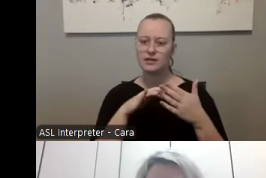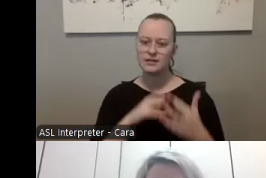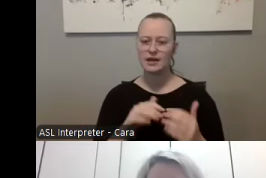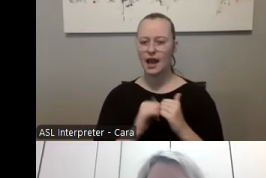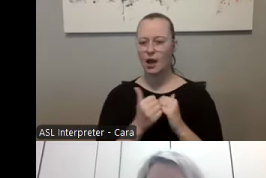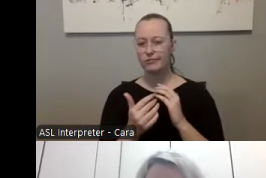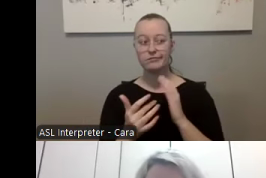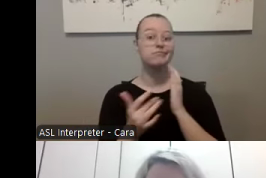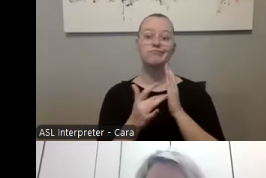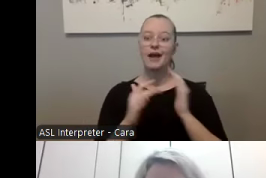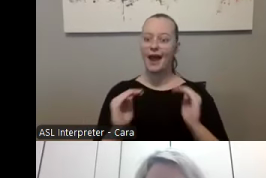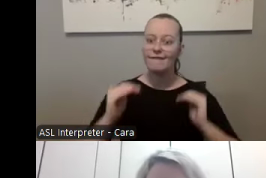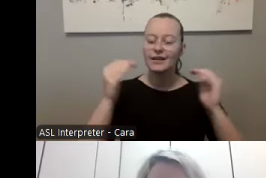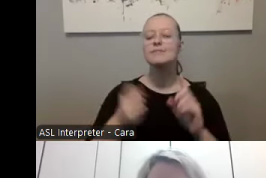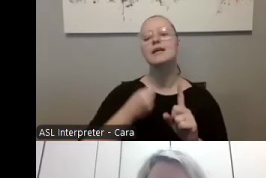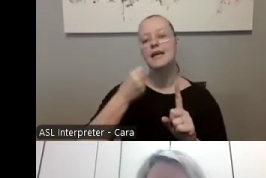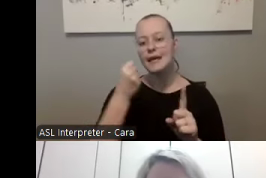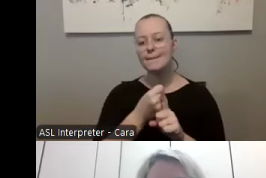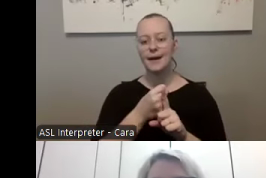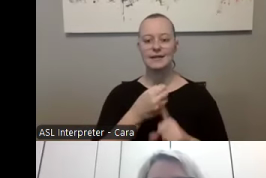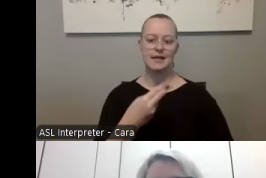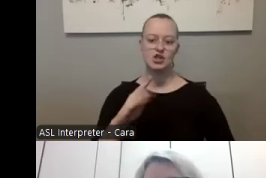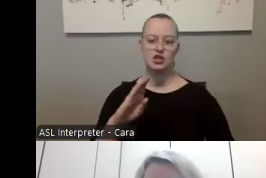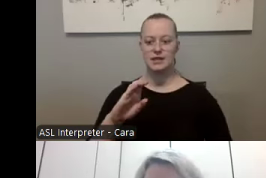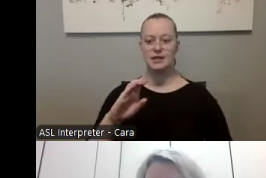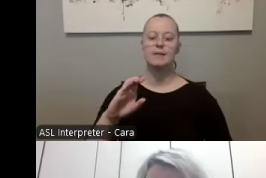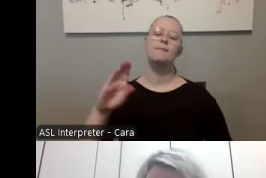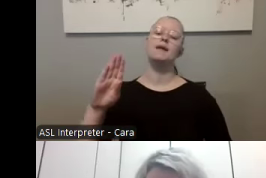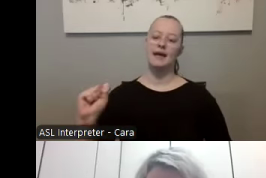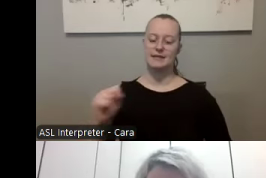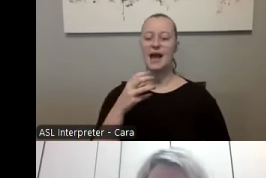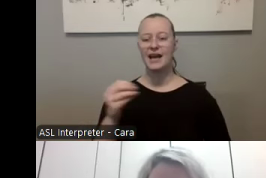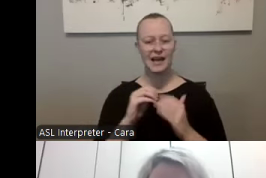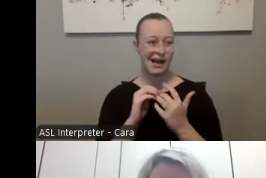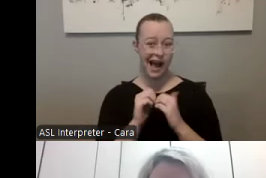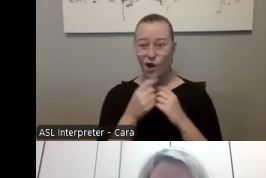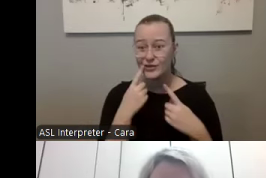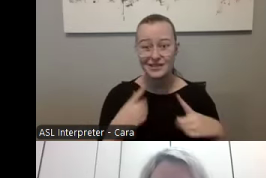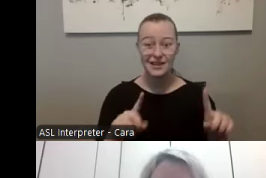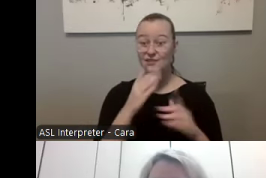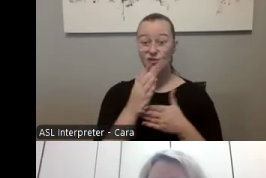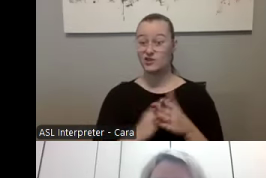advancements are impacting home and community based services and how successful some of these emerging trends are.